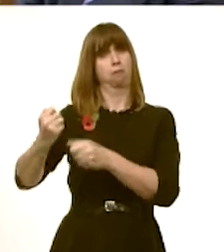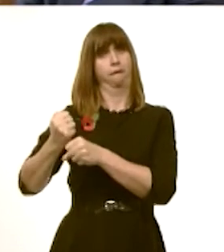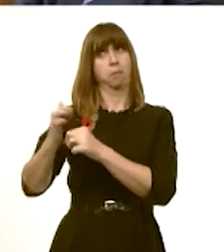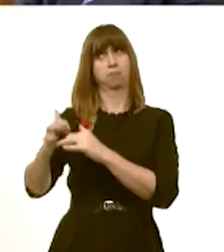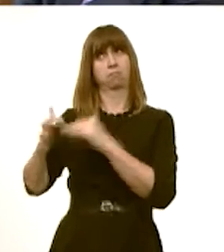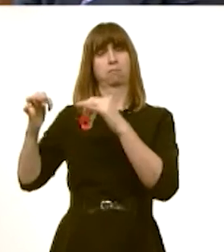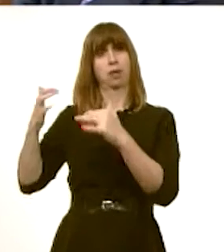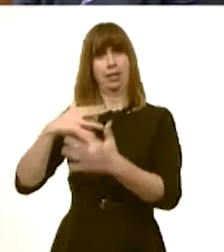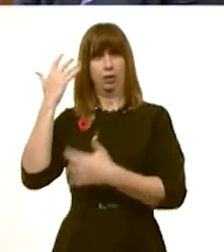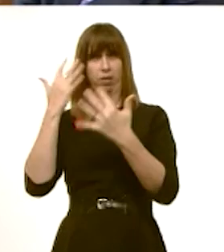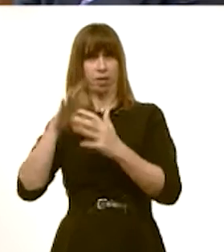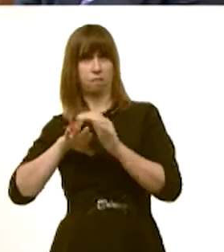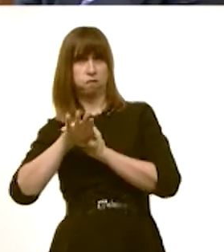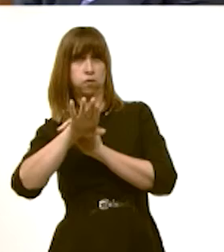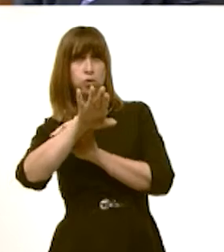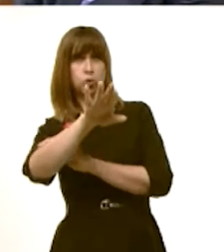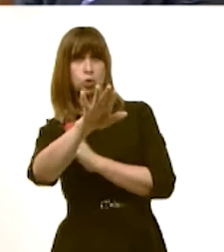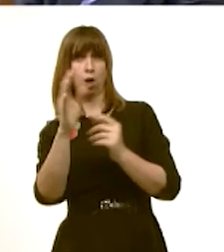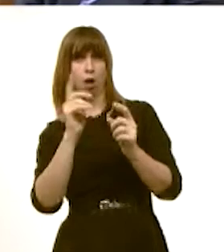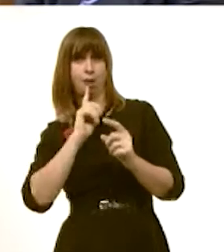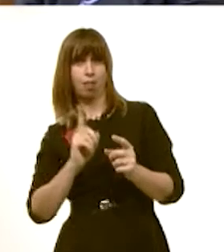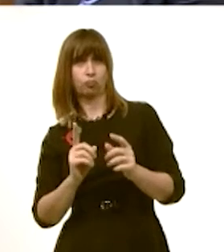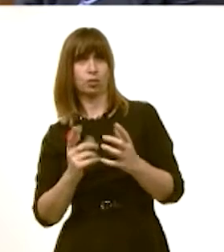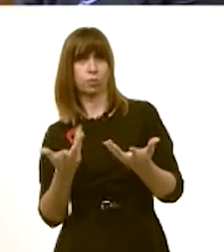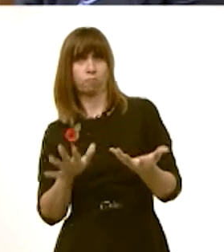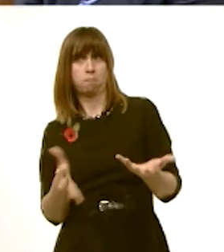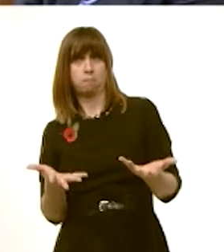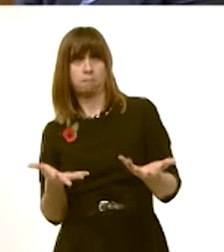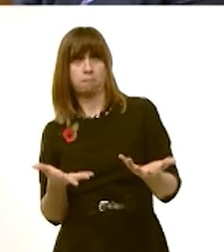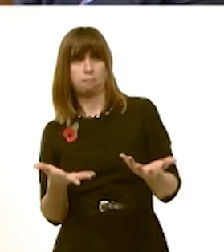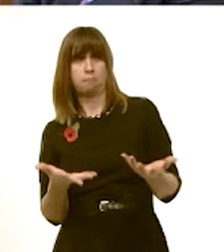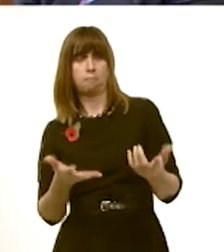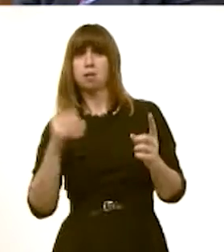generation. Itís against onshore wind and itís not helping in terms of tidal energyóweíre hearing nothing